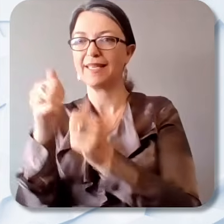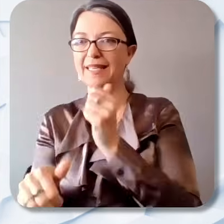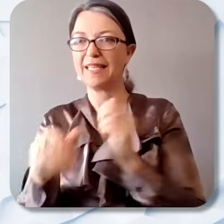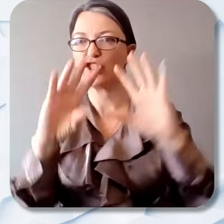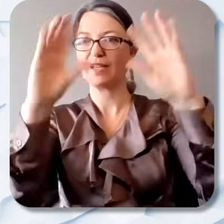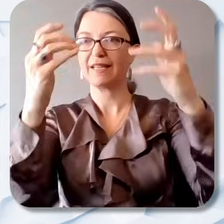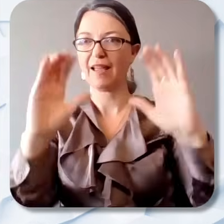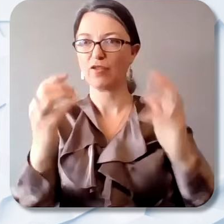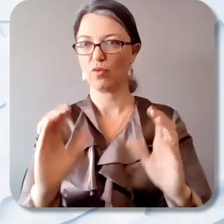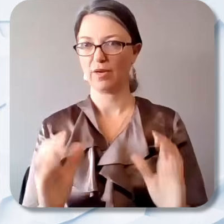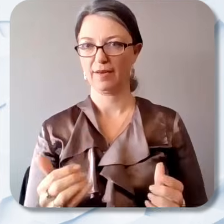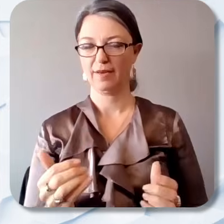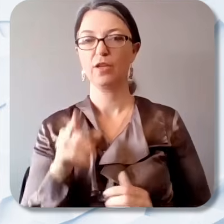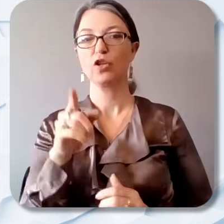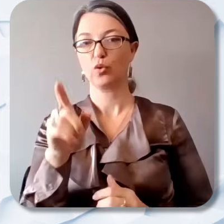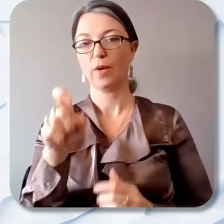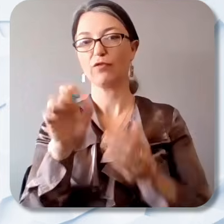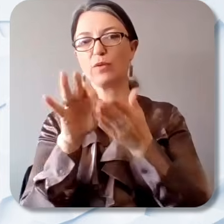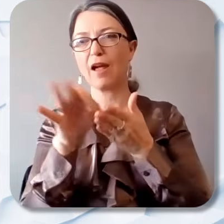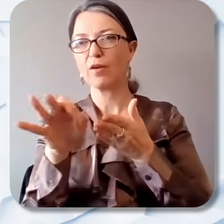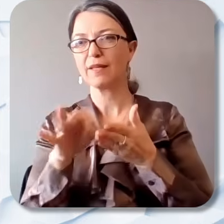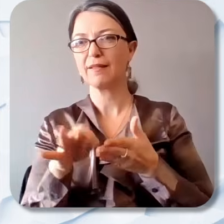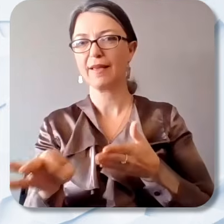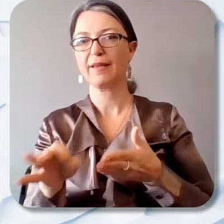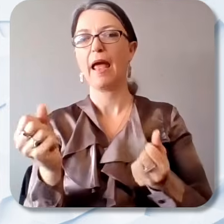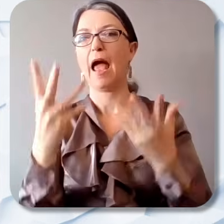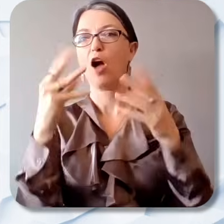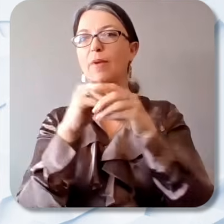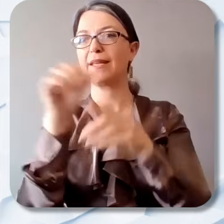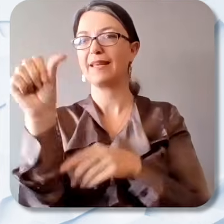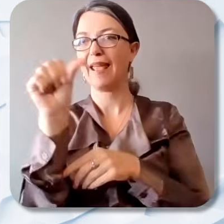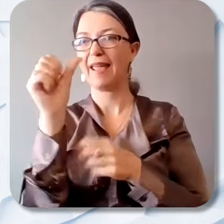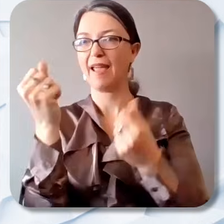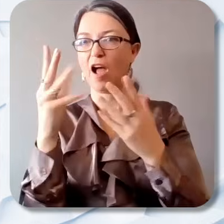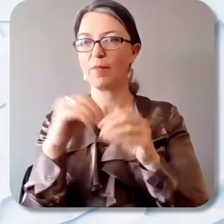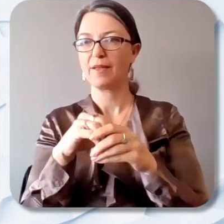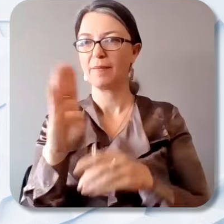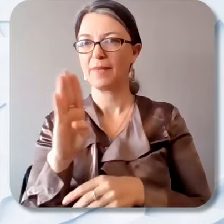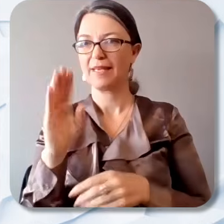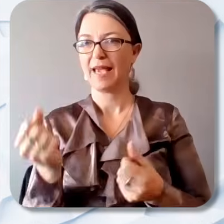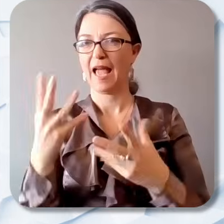So you all kind of will calculate those pieces together next slide.